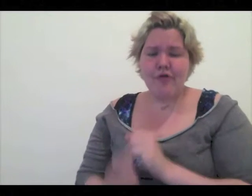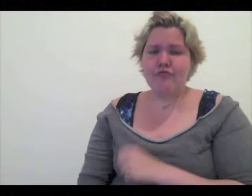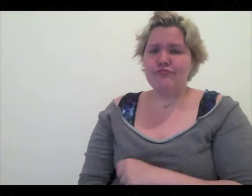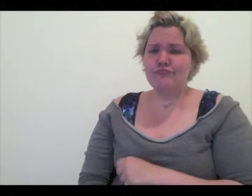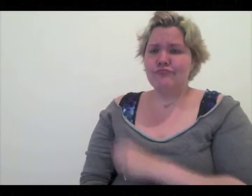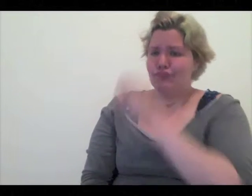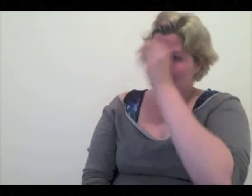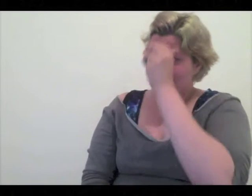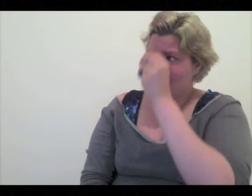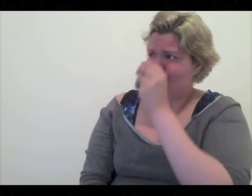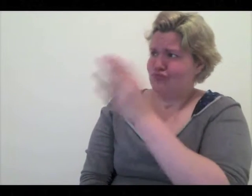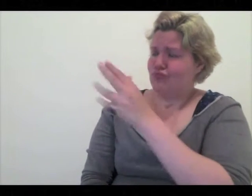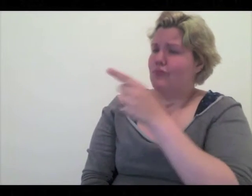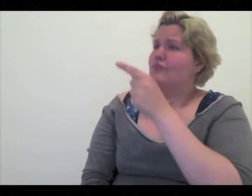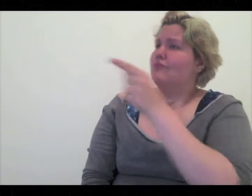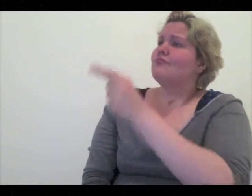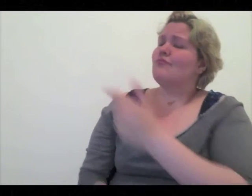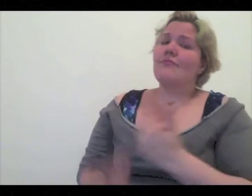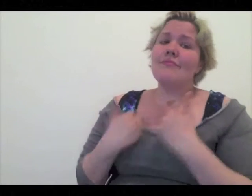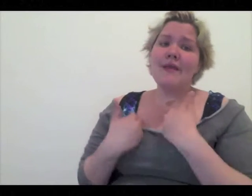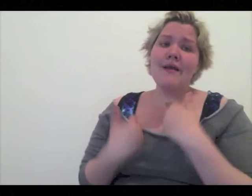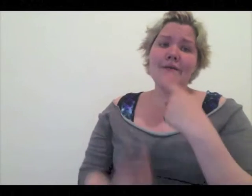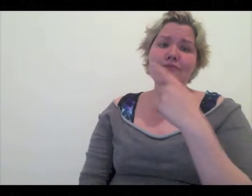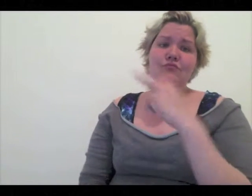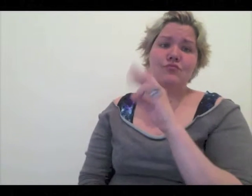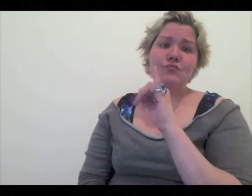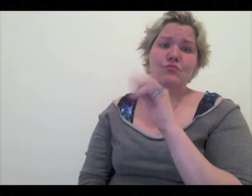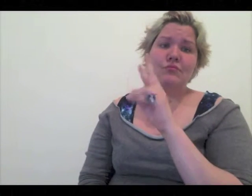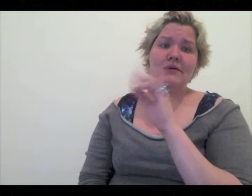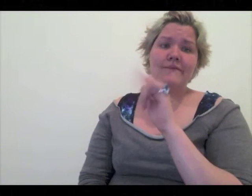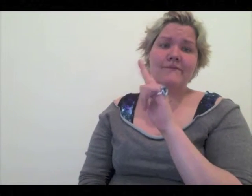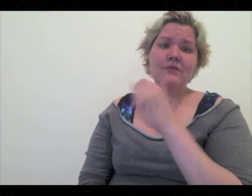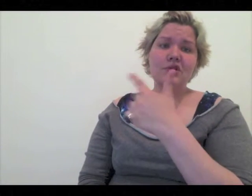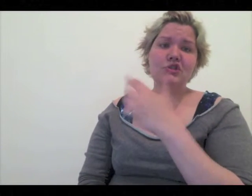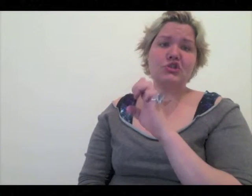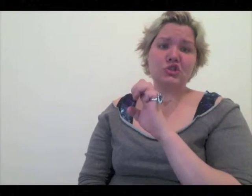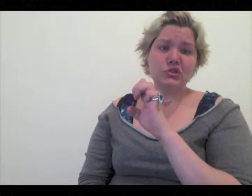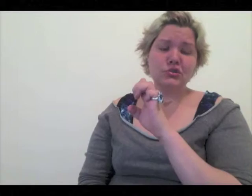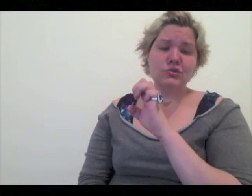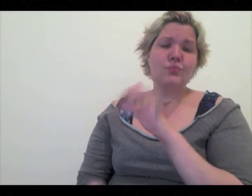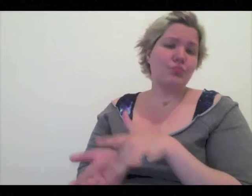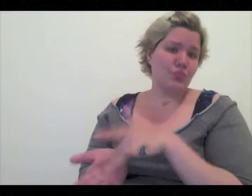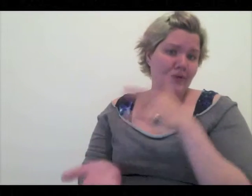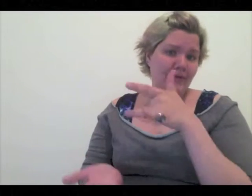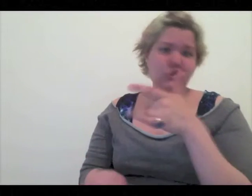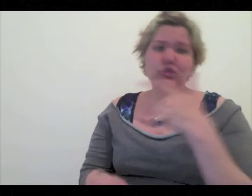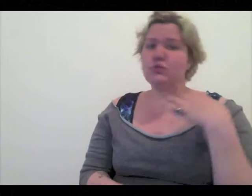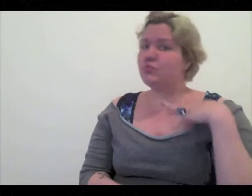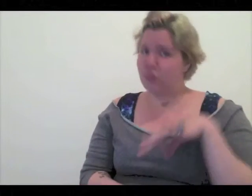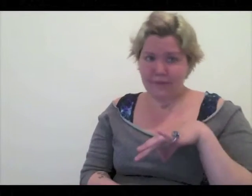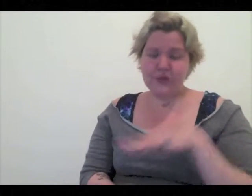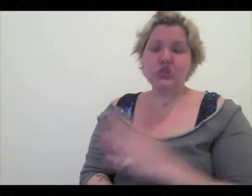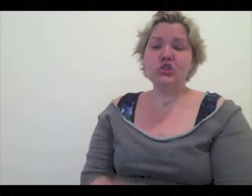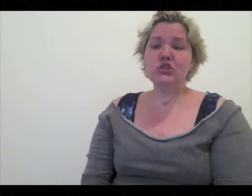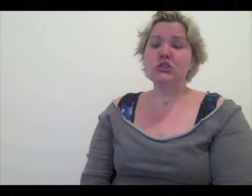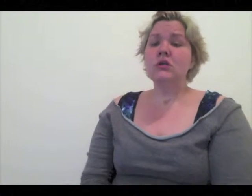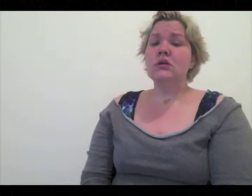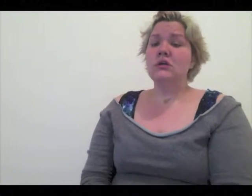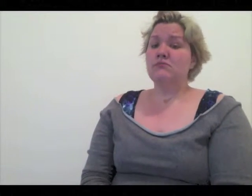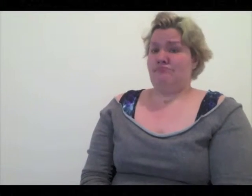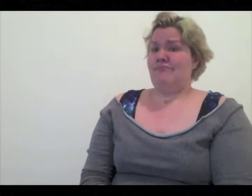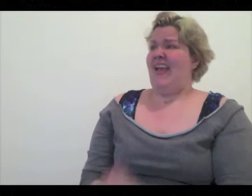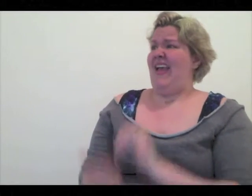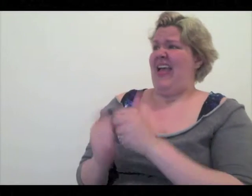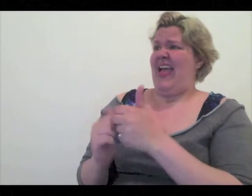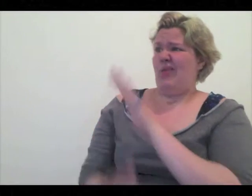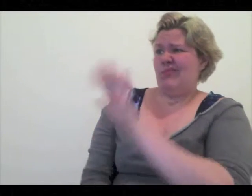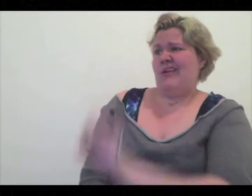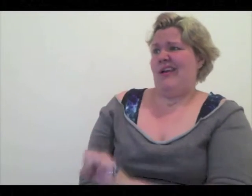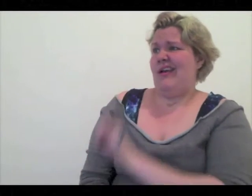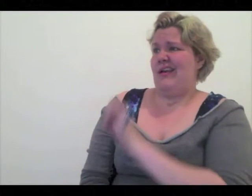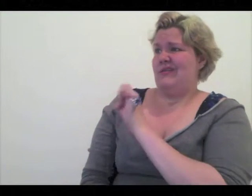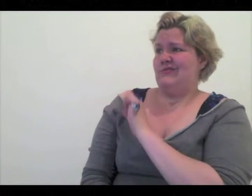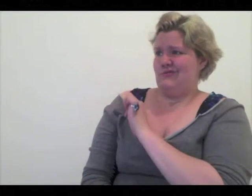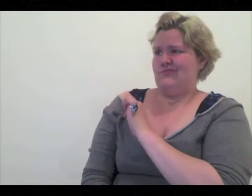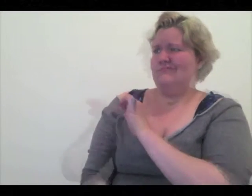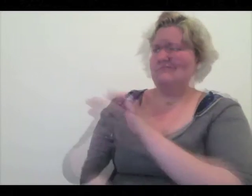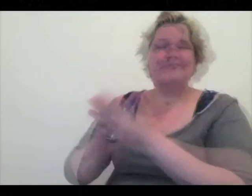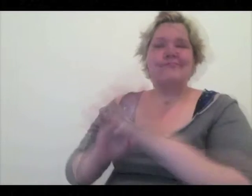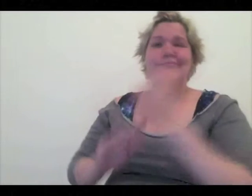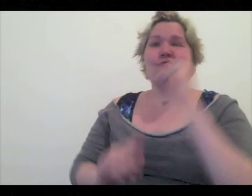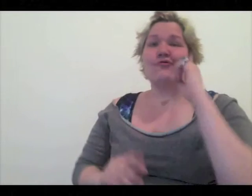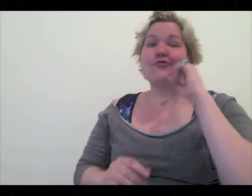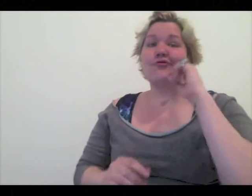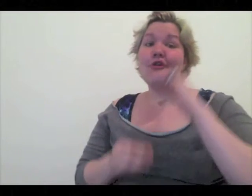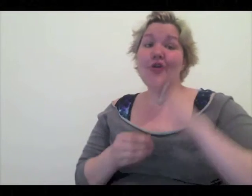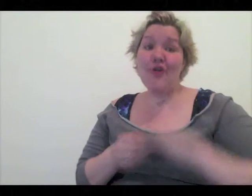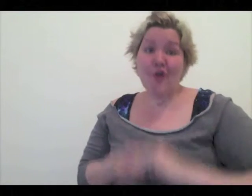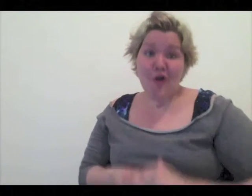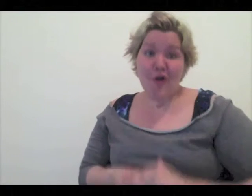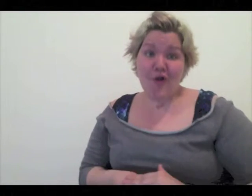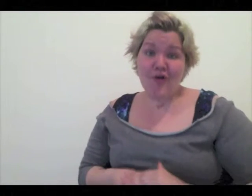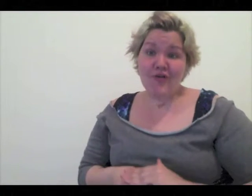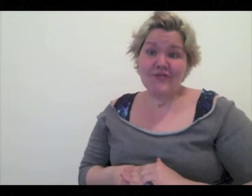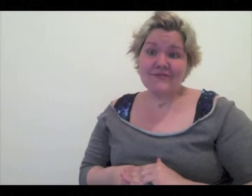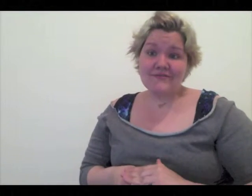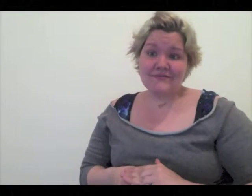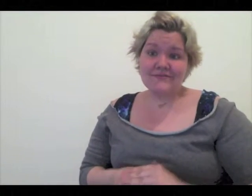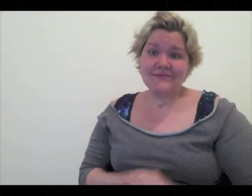is by telling them about their privilege and how their attitudes can be audist (through art).